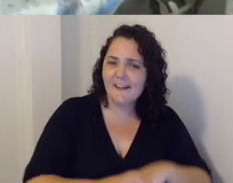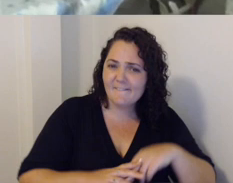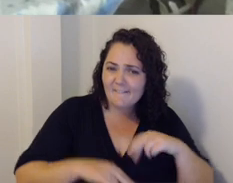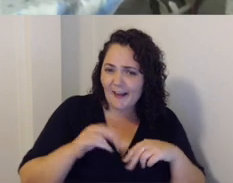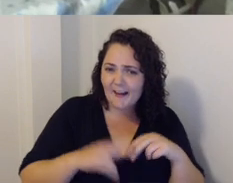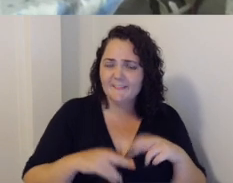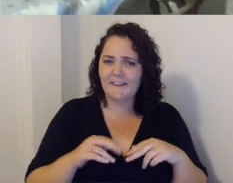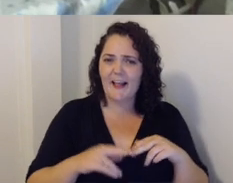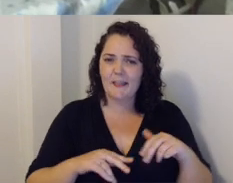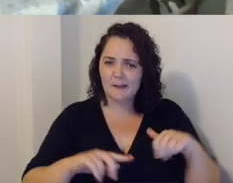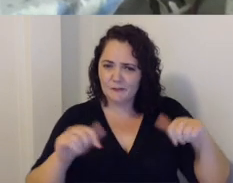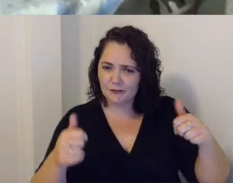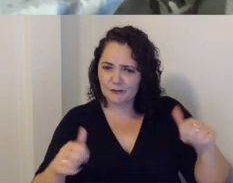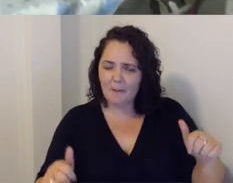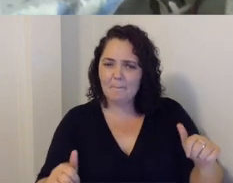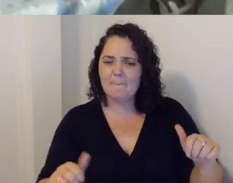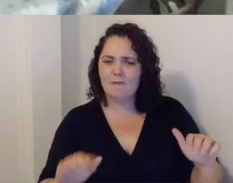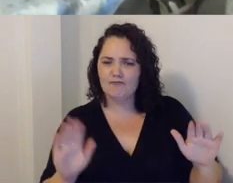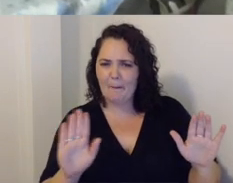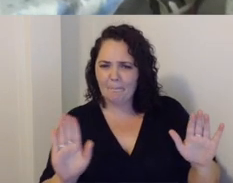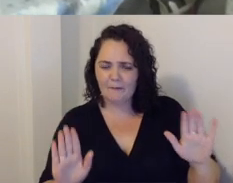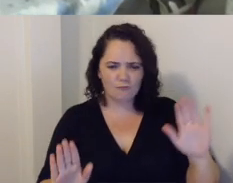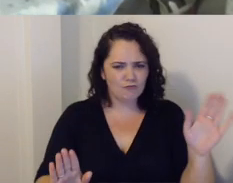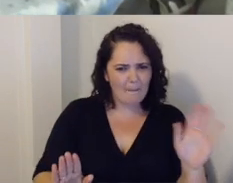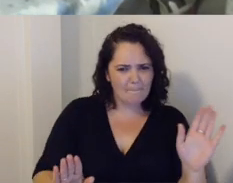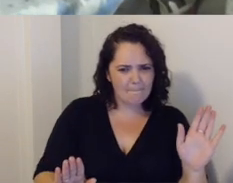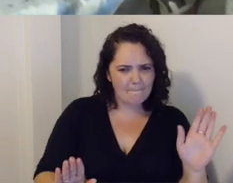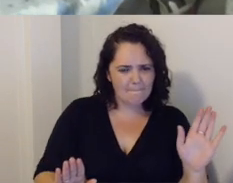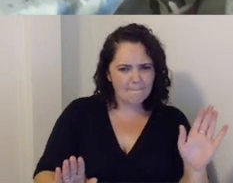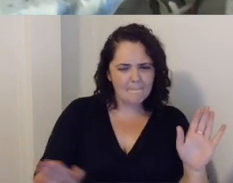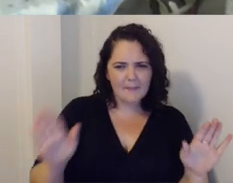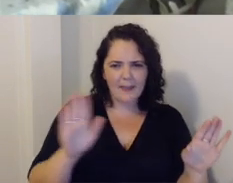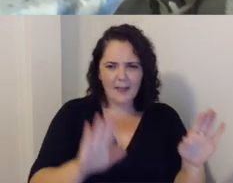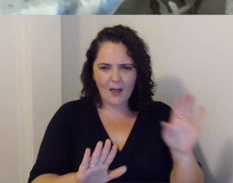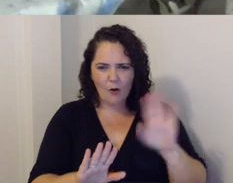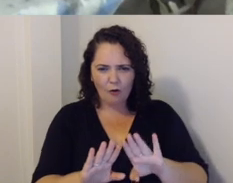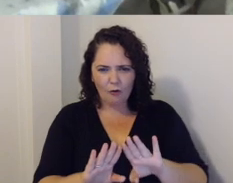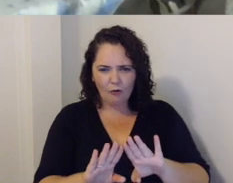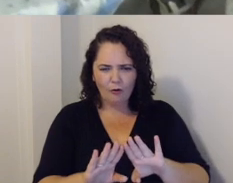shapes in, rub them back, rebuild the shape, rub it back again, think of those paintings we looked at